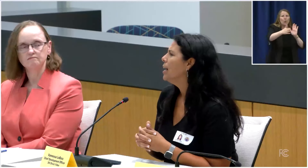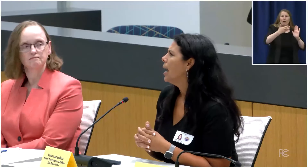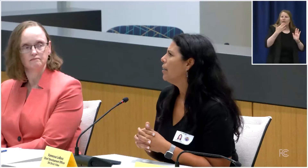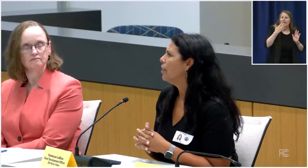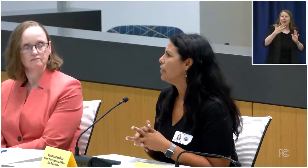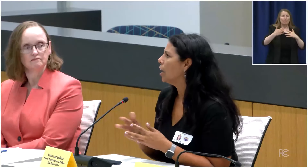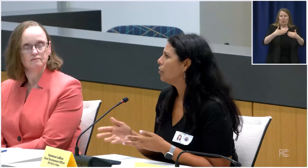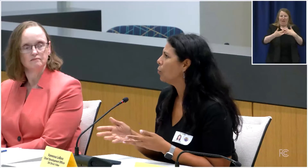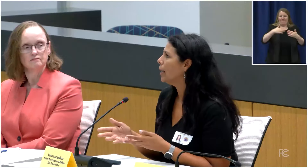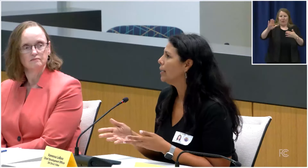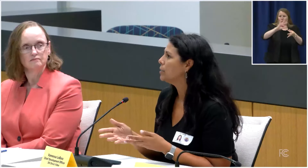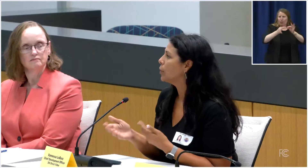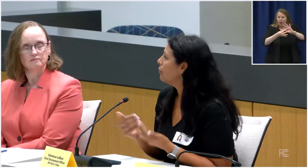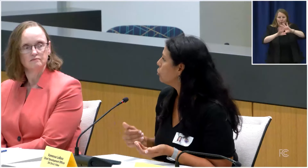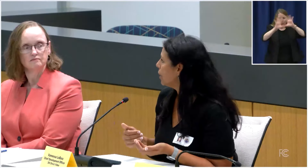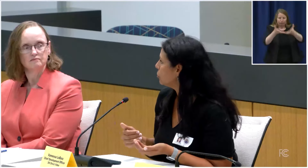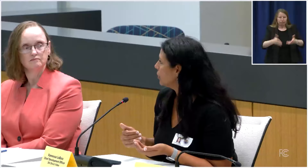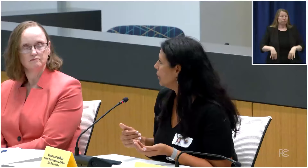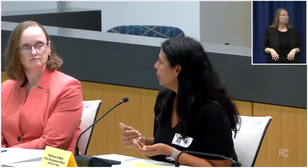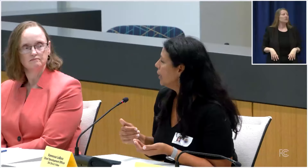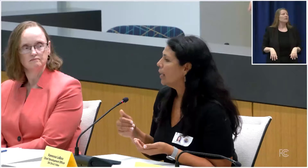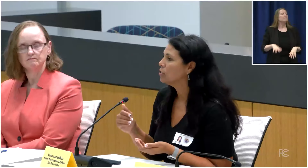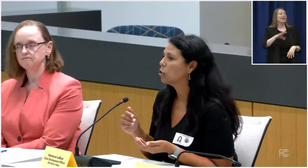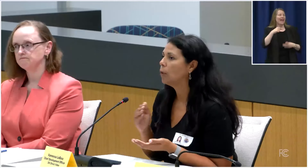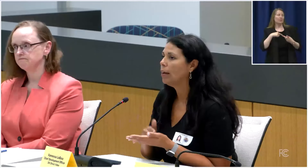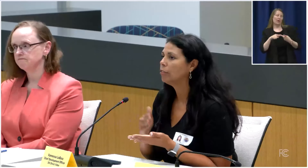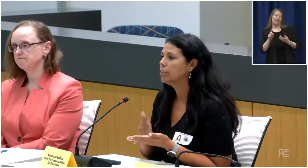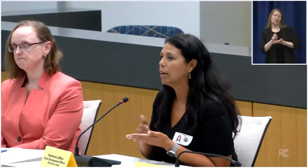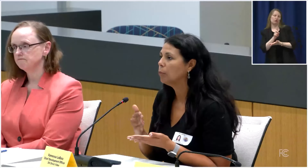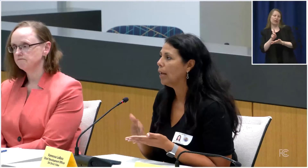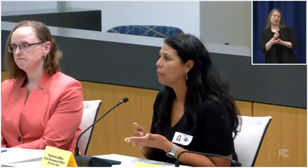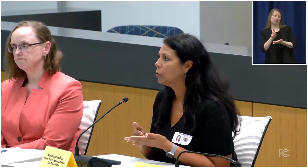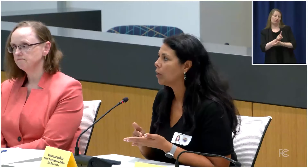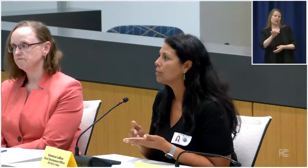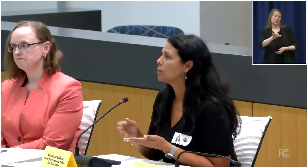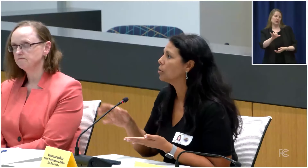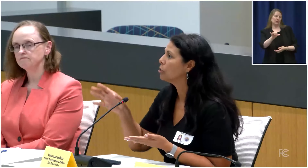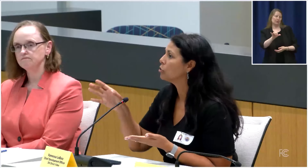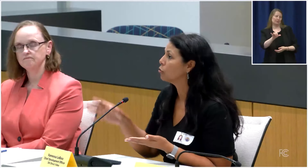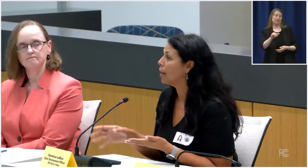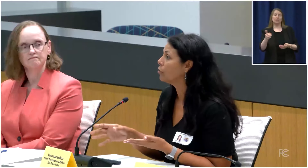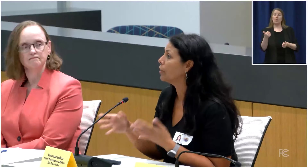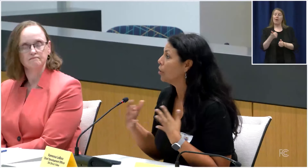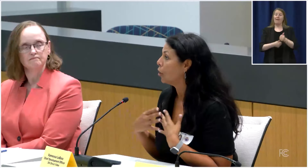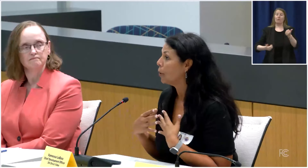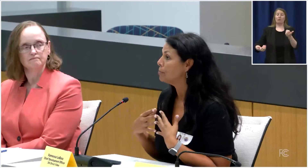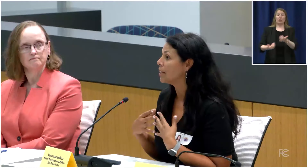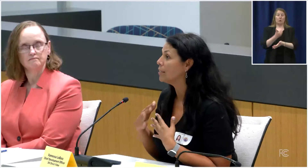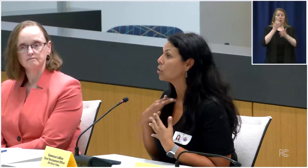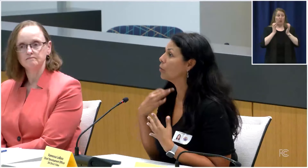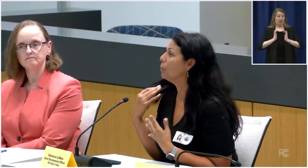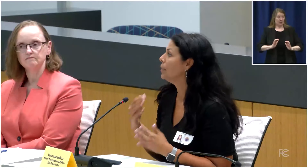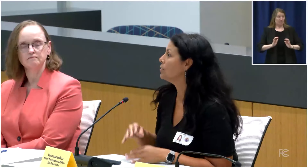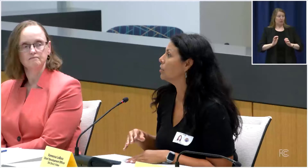LANGUAGE HAPPENING IN THE BOTTOM CORNER OF THE SCREEN THAT CAN BE MATCHED TO YOUR COLORS YOUR BRANDING THINGS LIKE THAT. THEN THE OTHER WAY IS WE